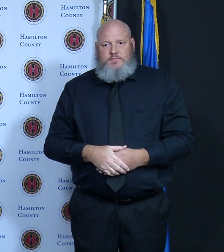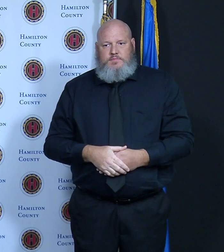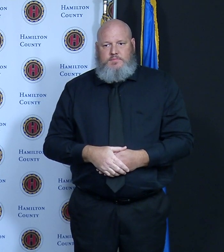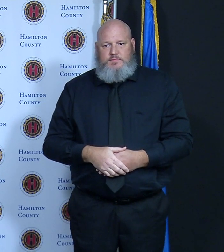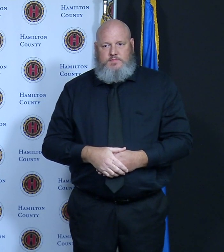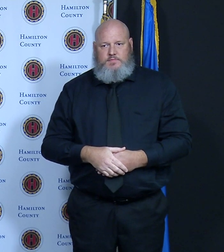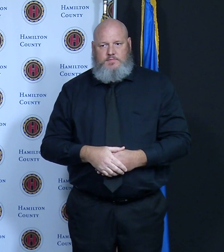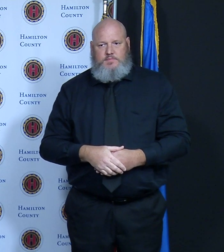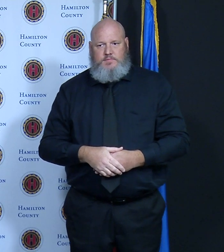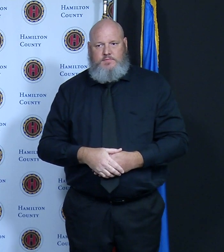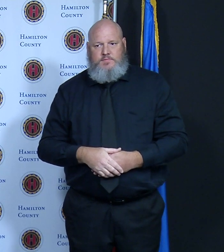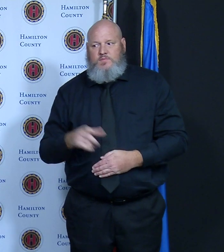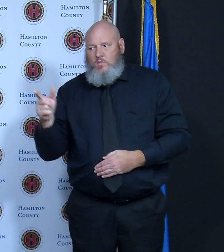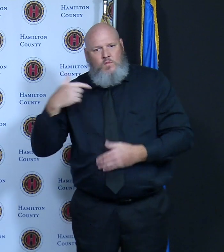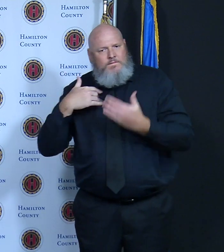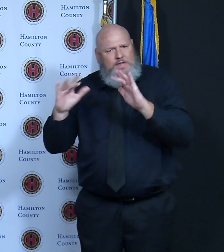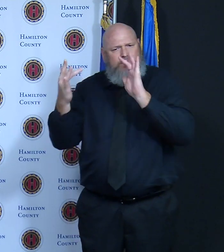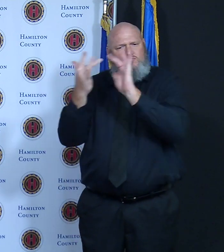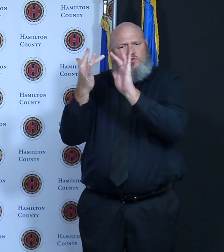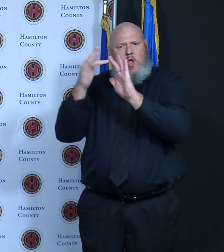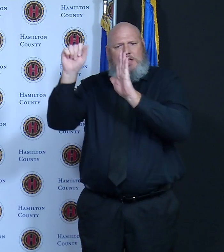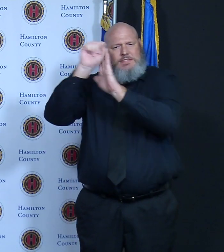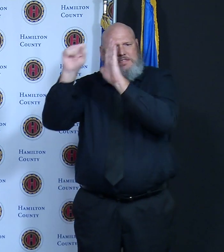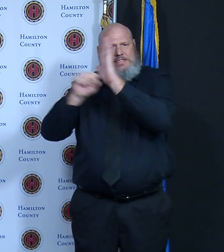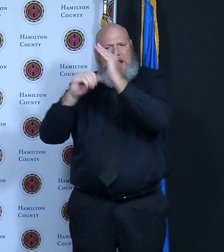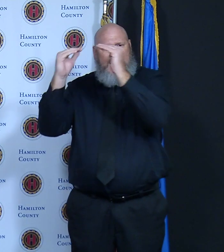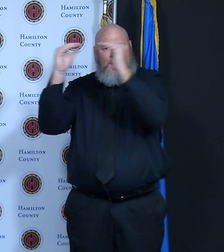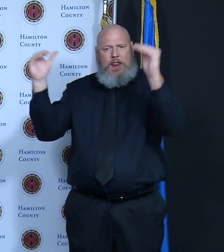piece but also on some of the relief that we need by way of some of the